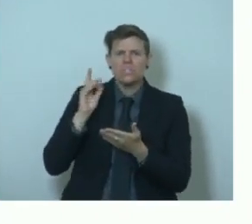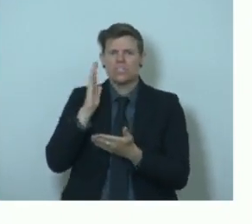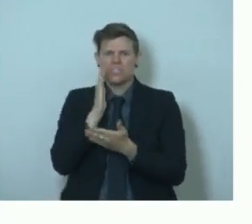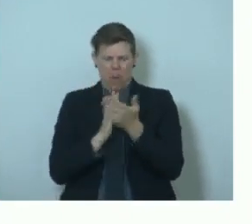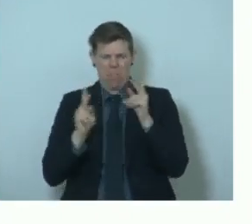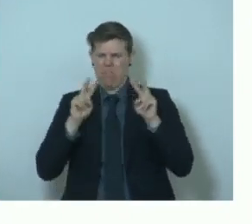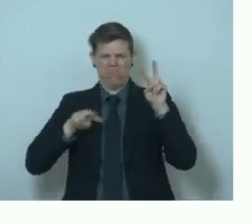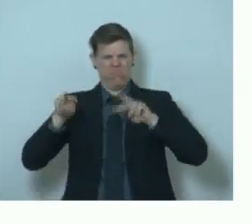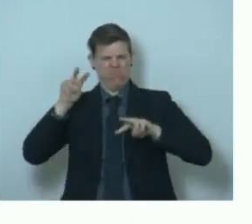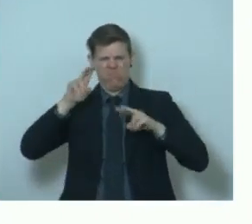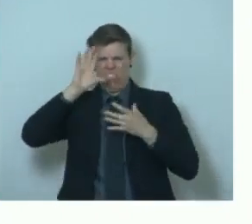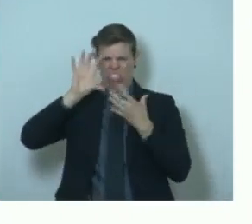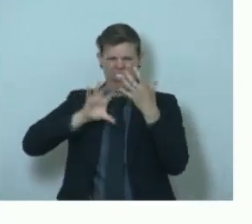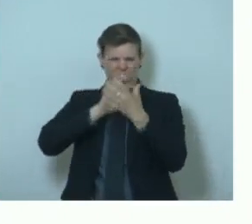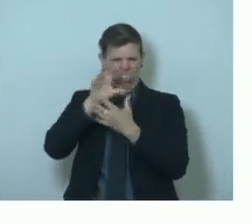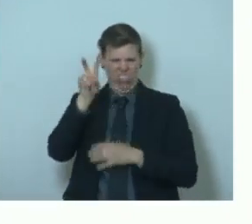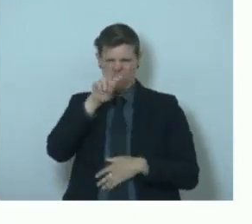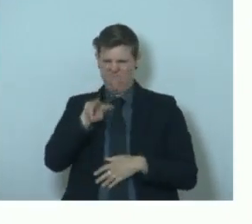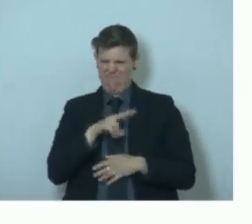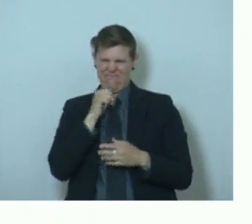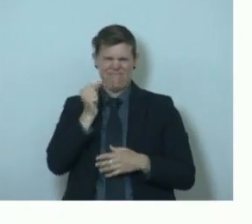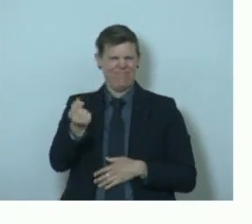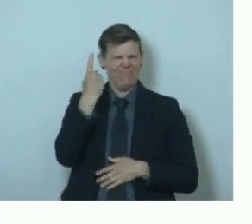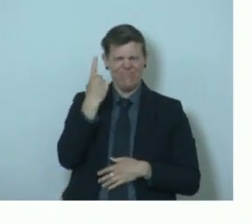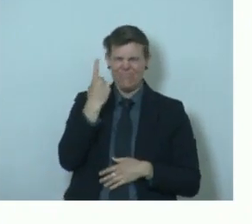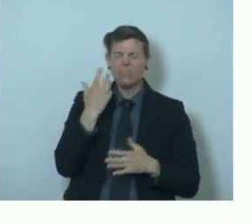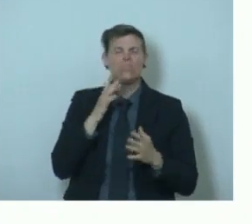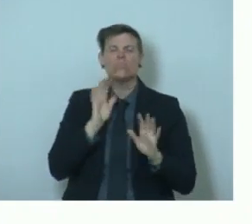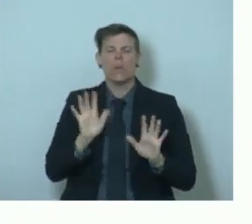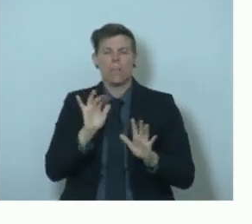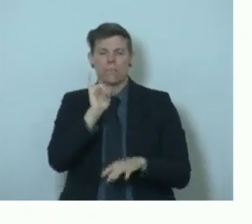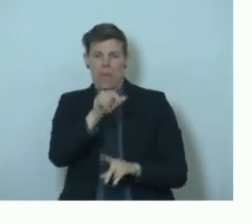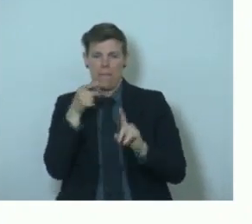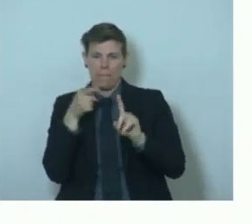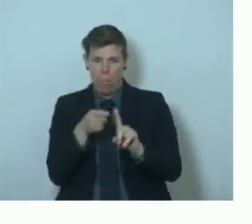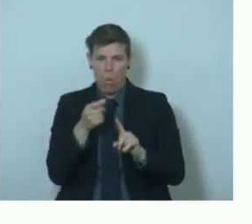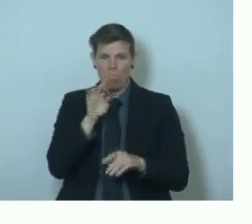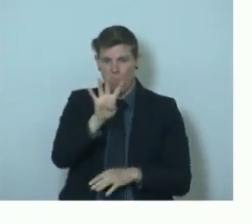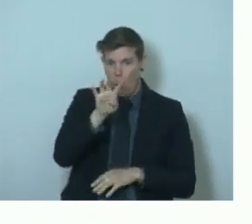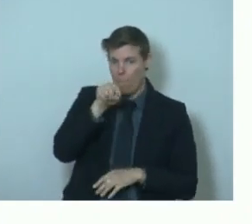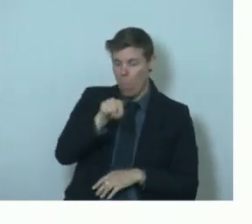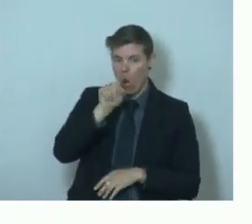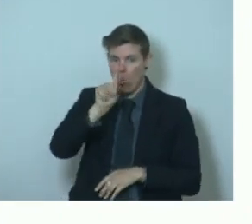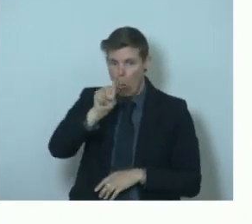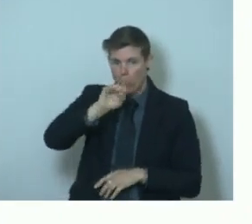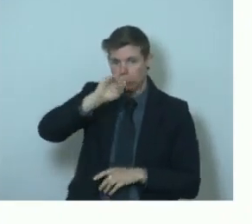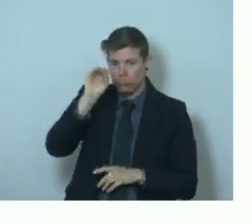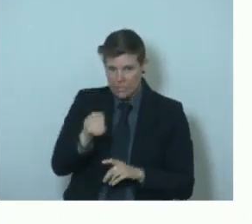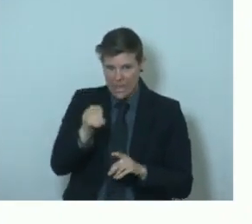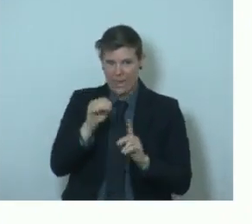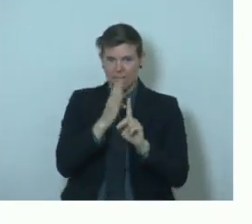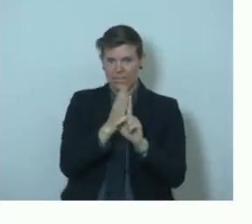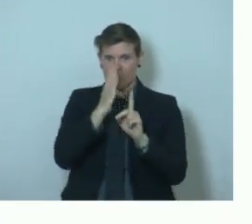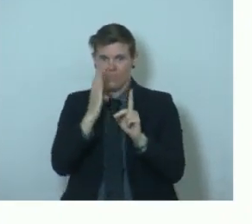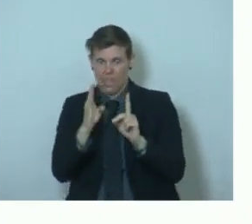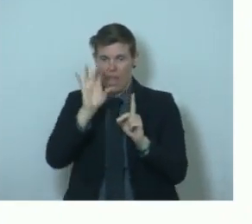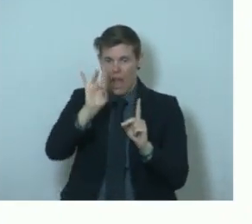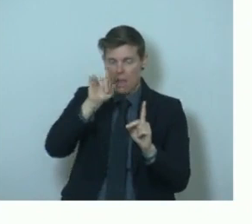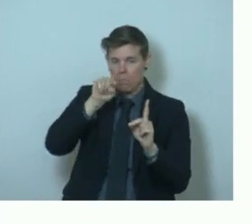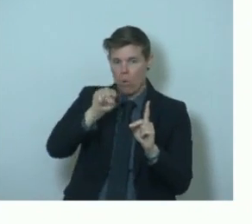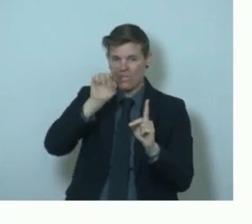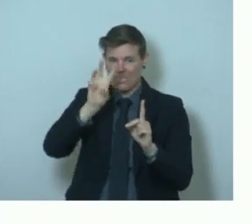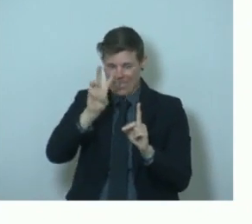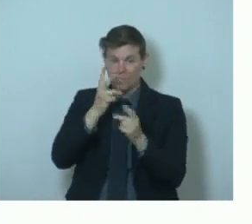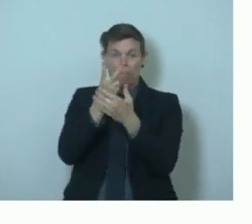THIS IS SOMETHING THAT FOLKS GOT CONFUSED ABOUT LAST TIME.